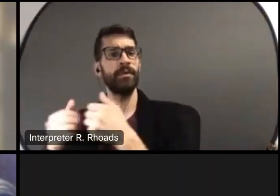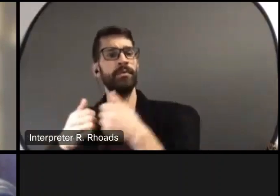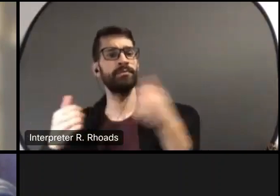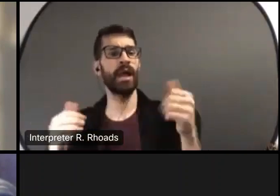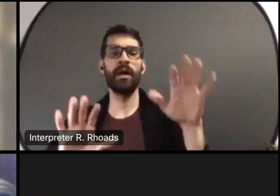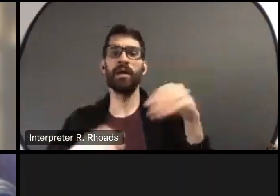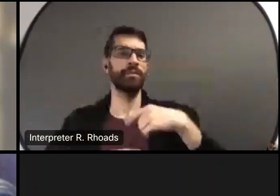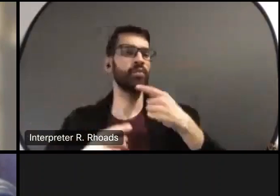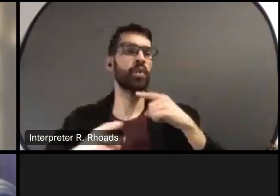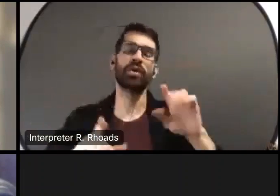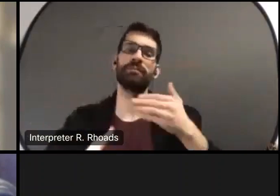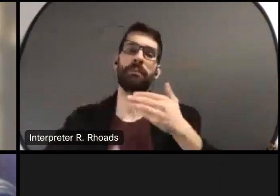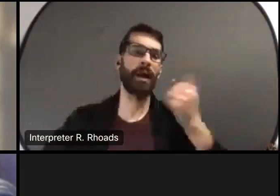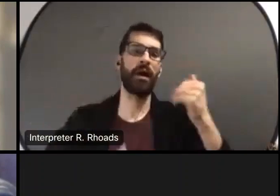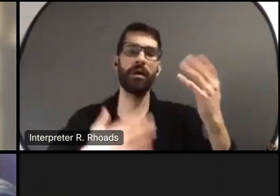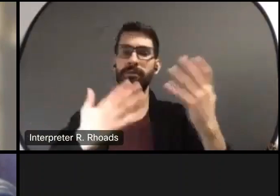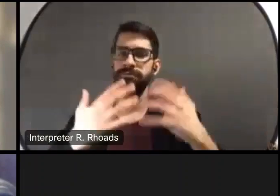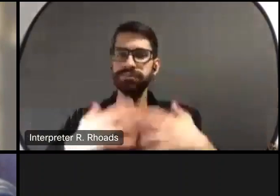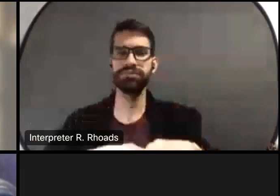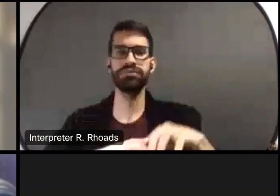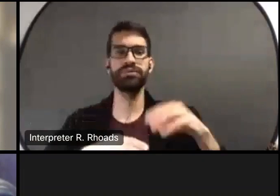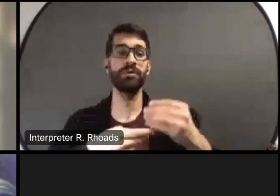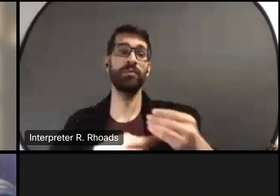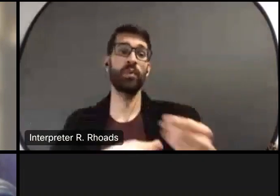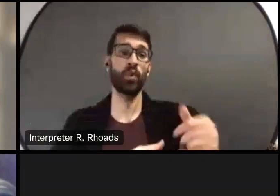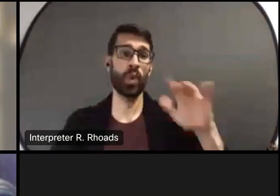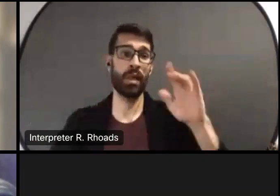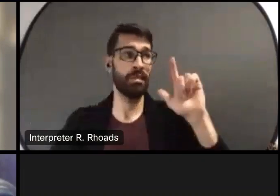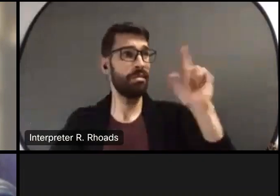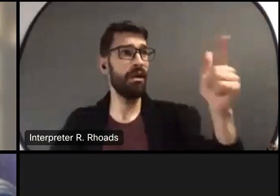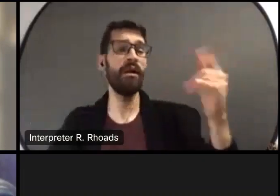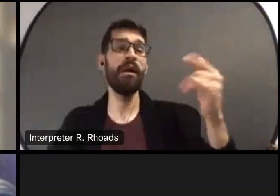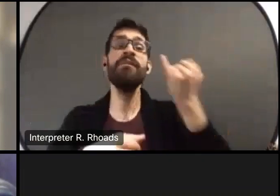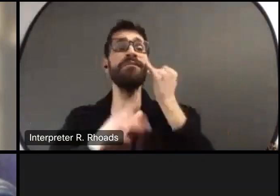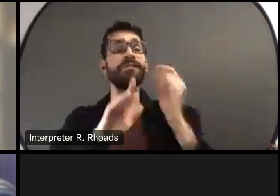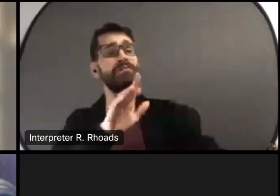much better and it also helps when there is a FOIA request that we know that when we assist